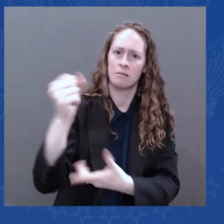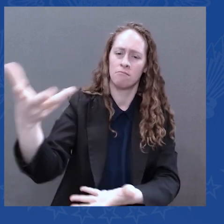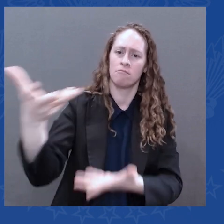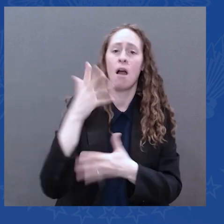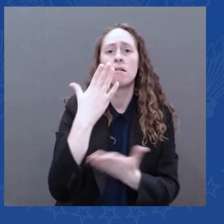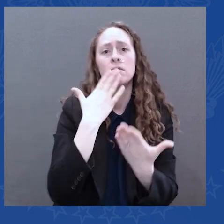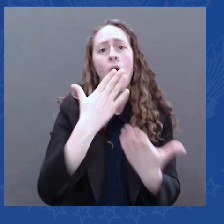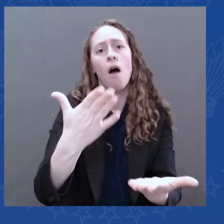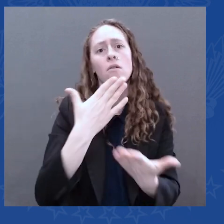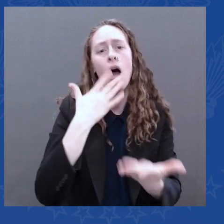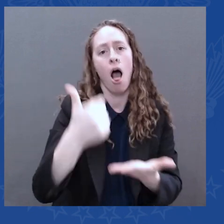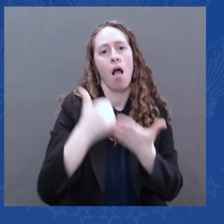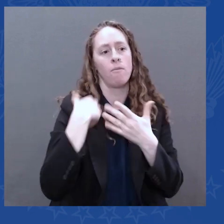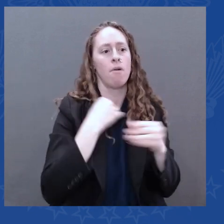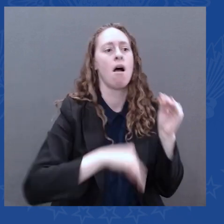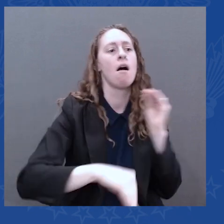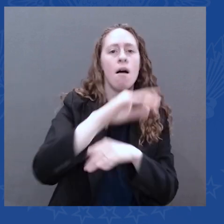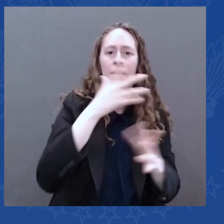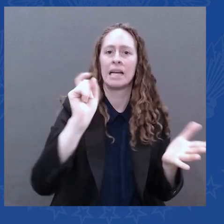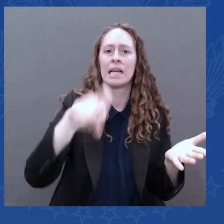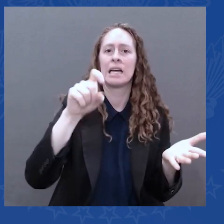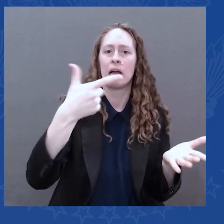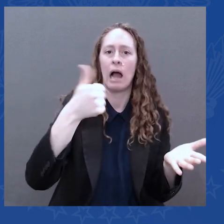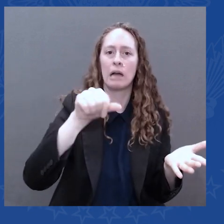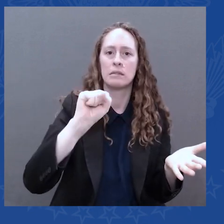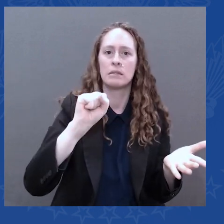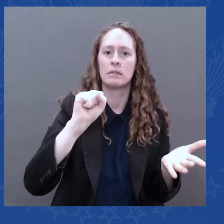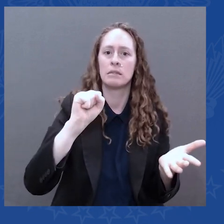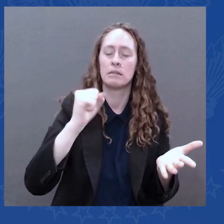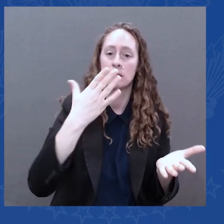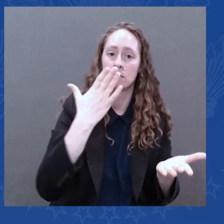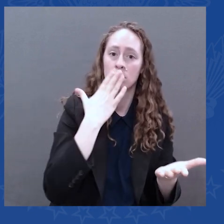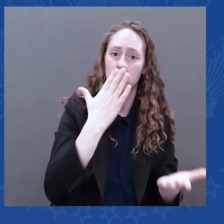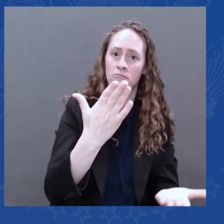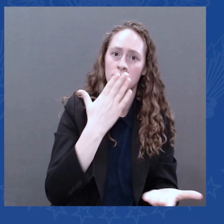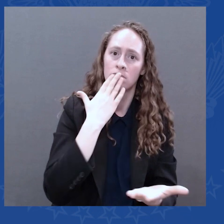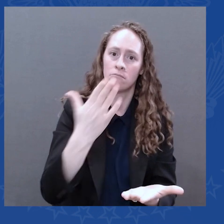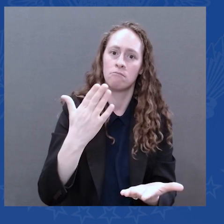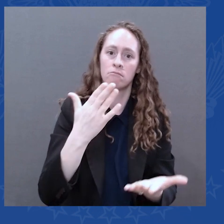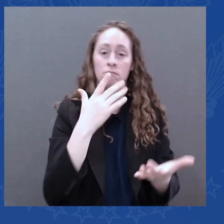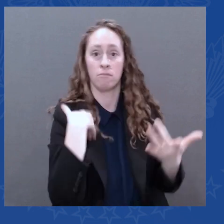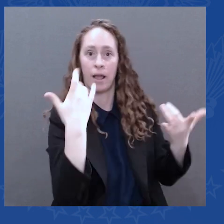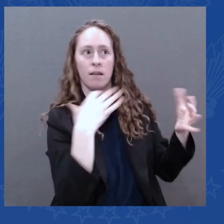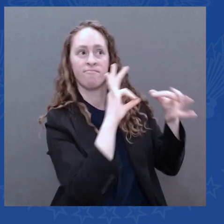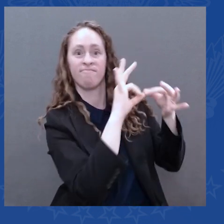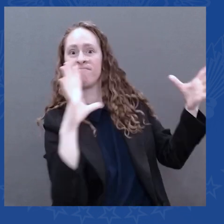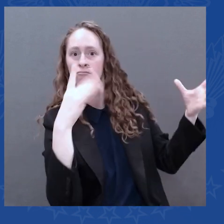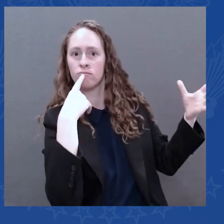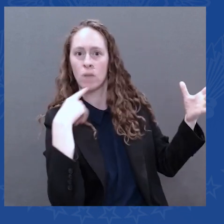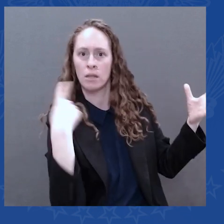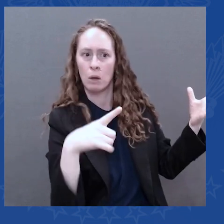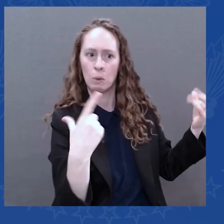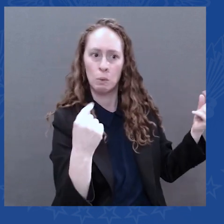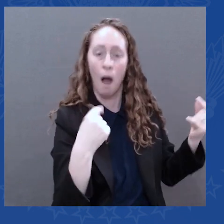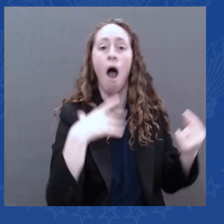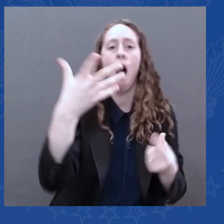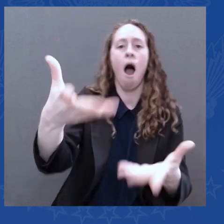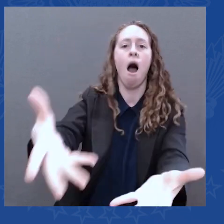we currently receive from Russia. And looking ahead, the United States and Europe